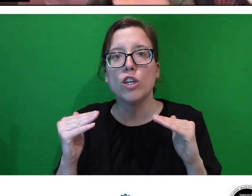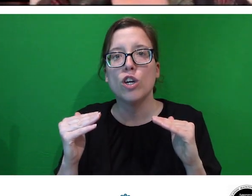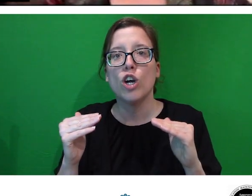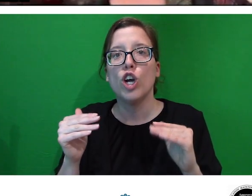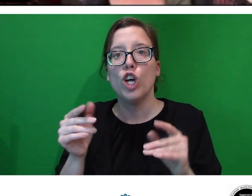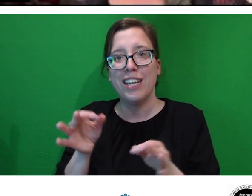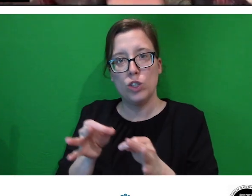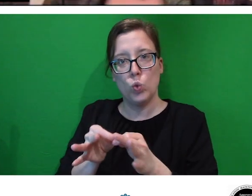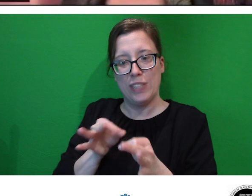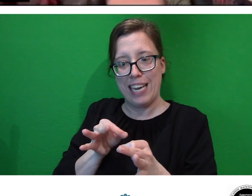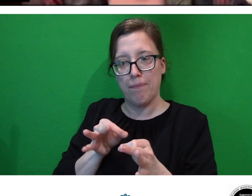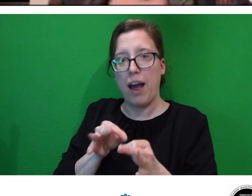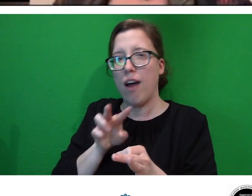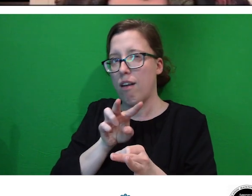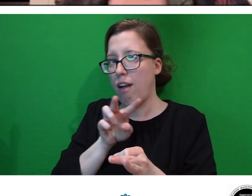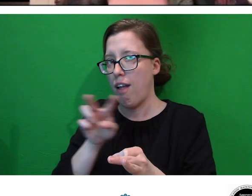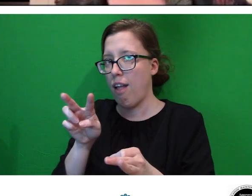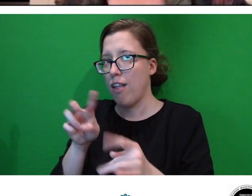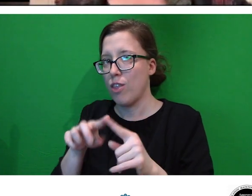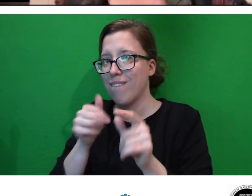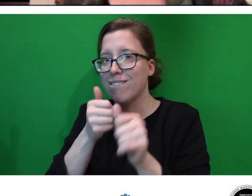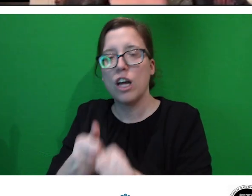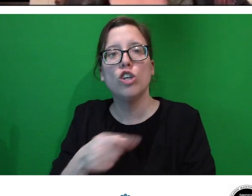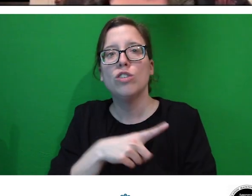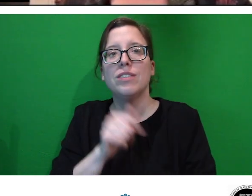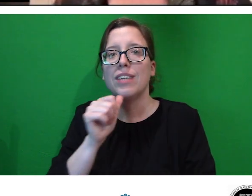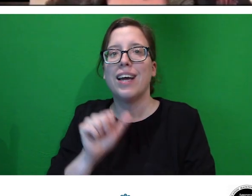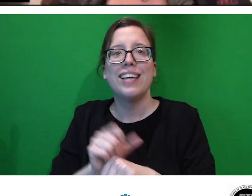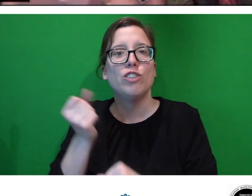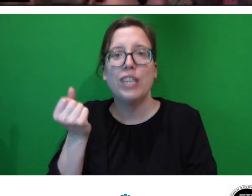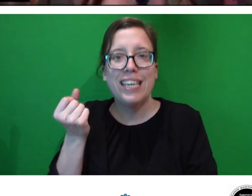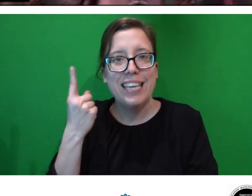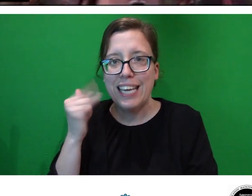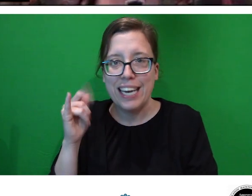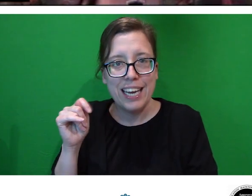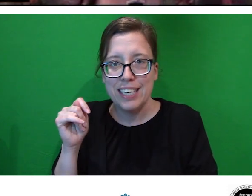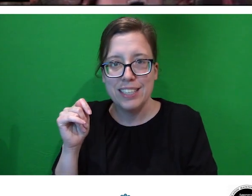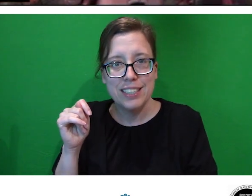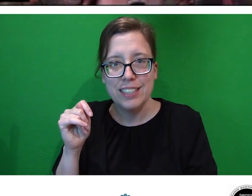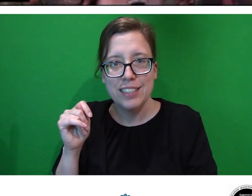got her backpack because I said the same: "ah-AH-ah". She was watching her peers and